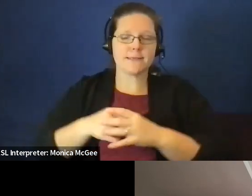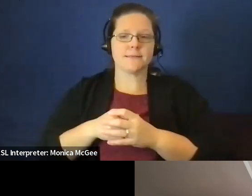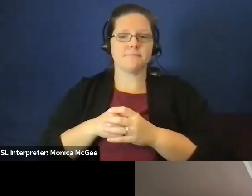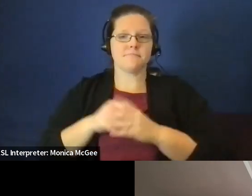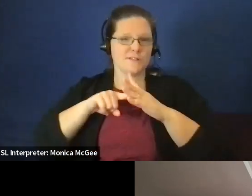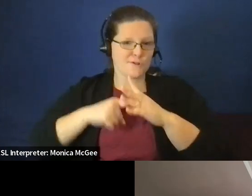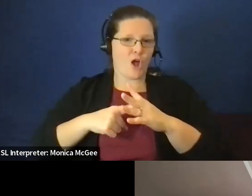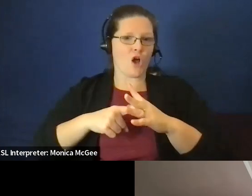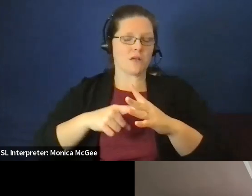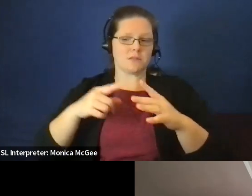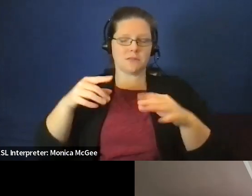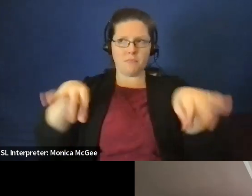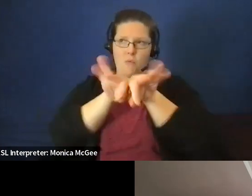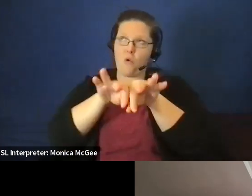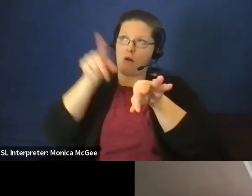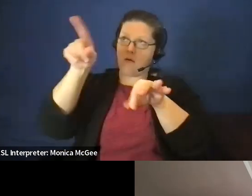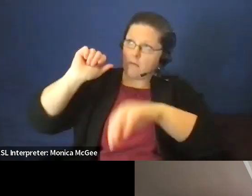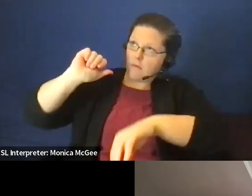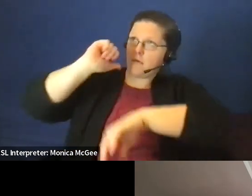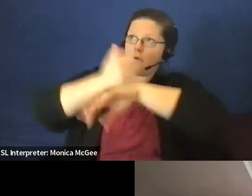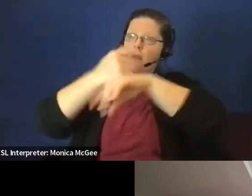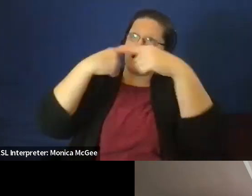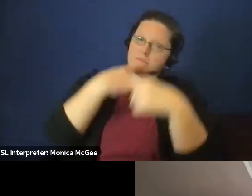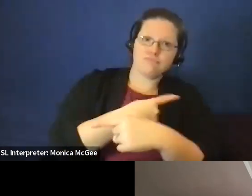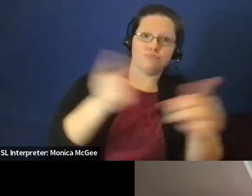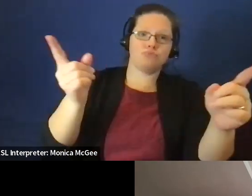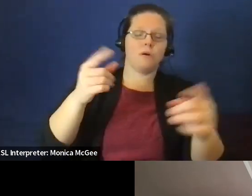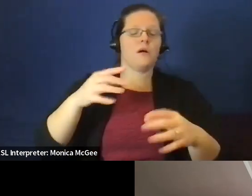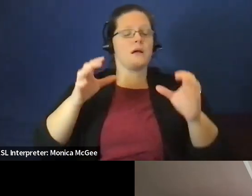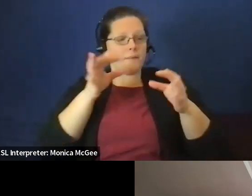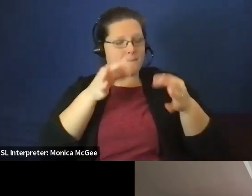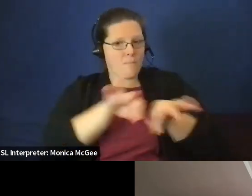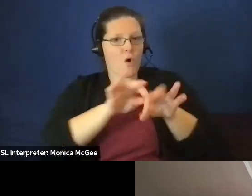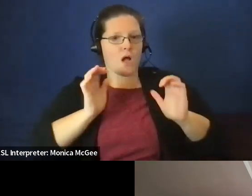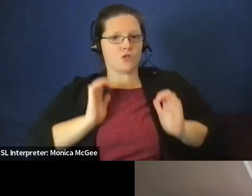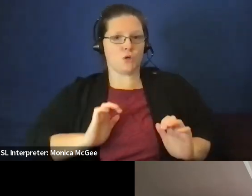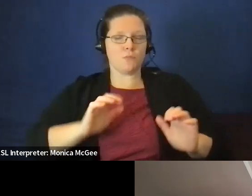briefings on TV and radio but specifically on TV having ASL on. It